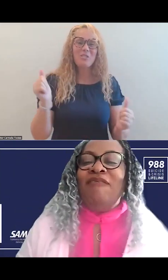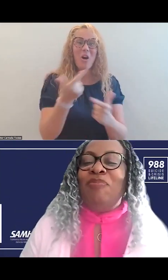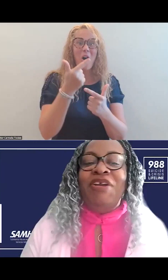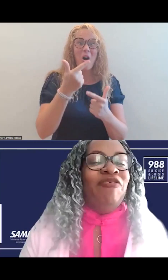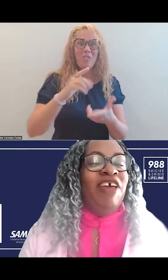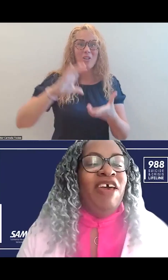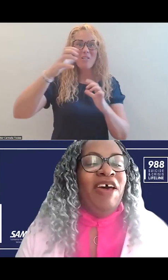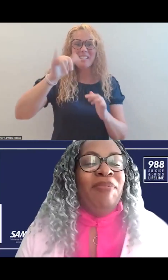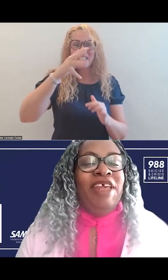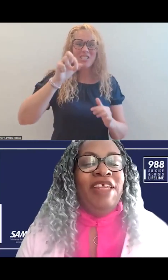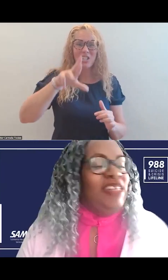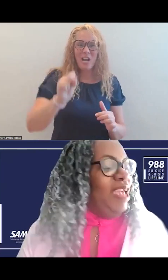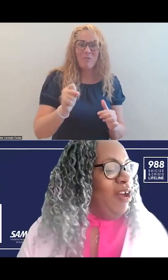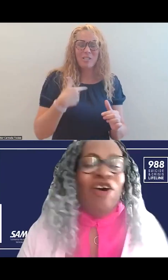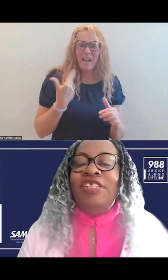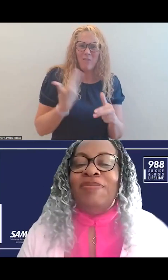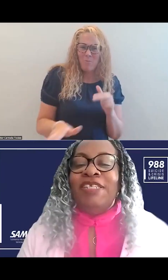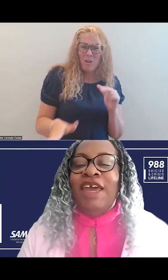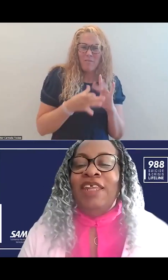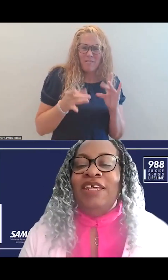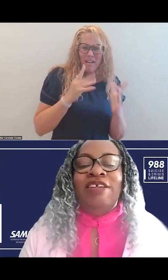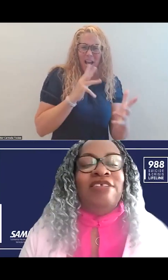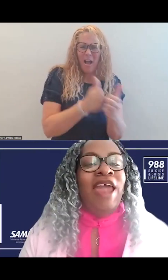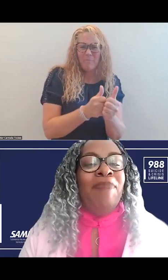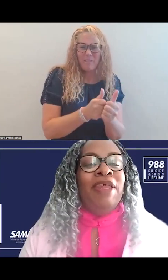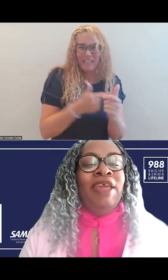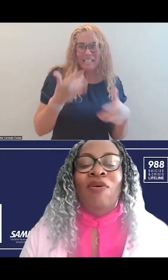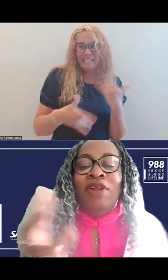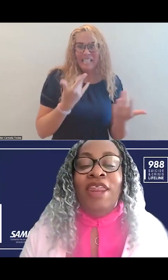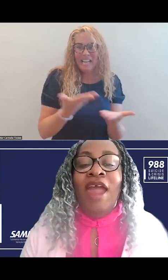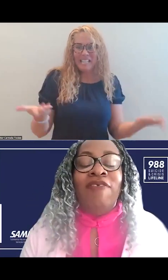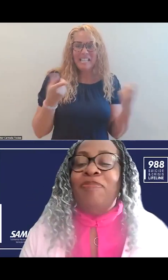I HAVE A BRIEF UPDATE ON THINGS THAT ARE HAPPENING, OR HAVE